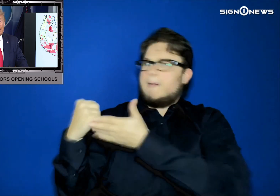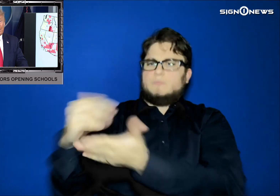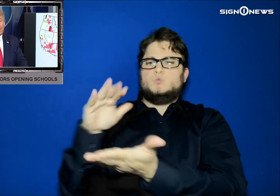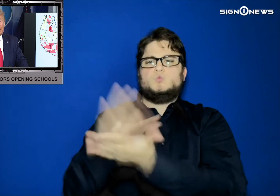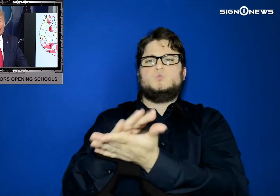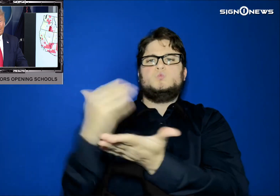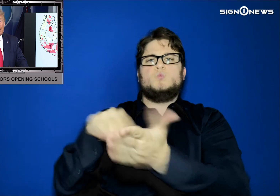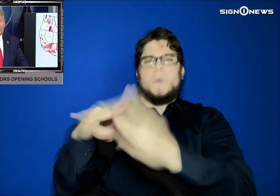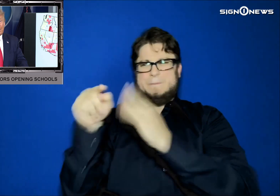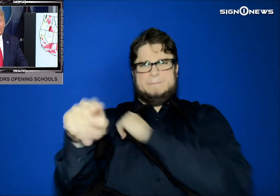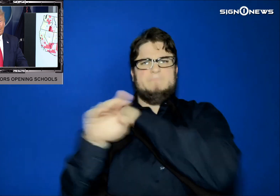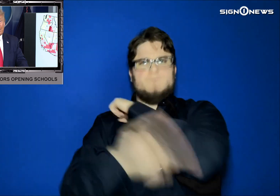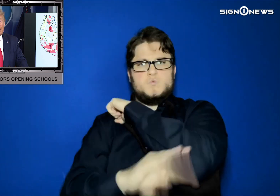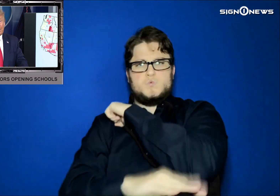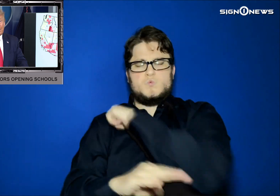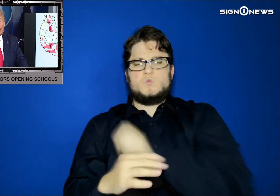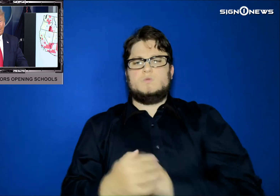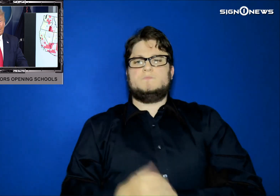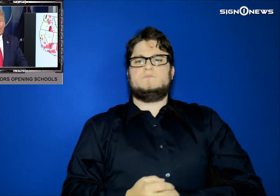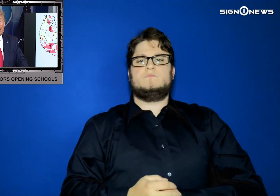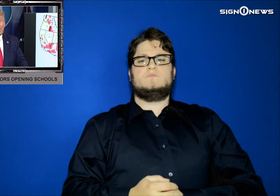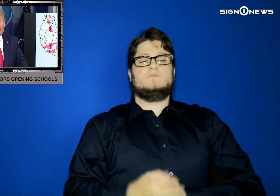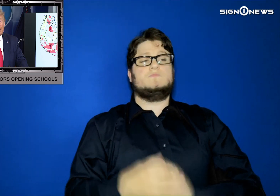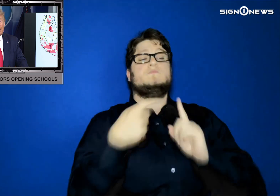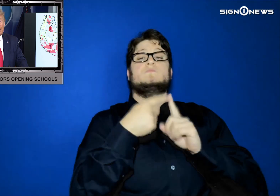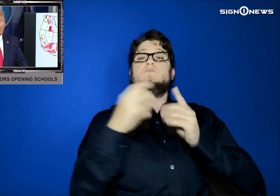dollars to help schools reopen in the fall.